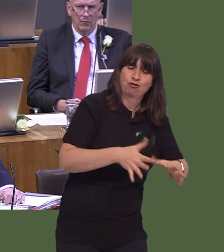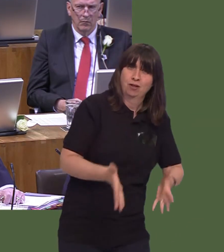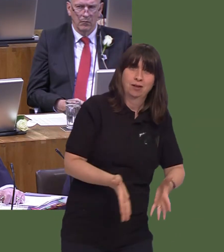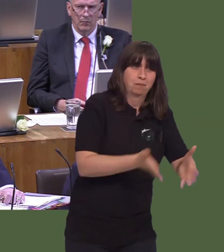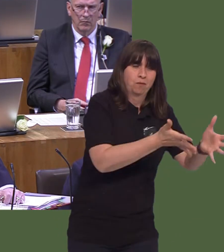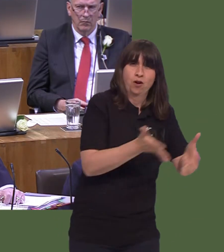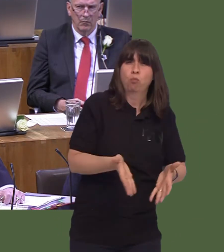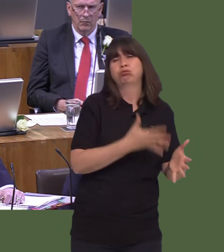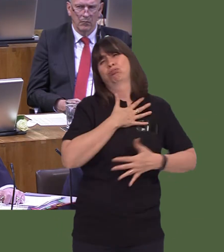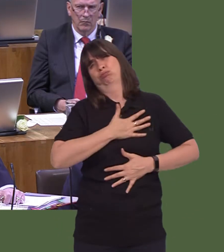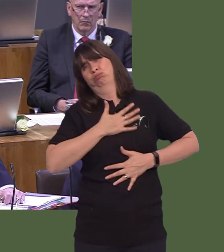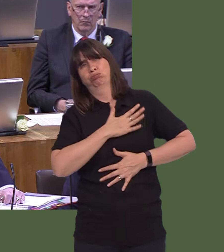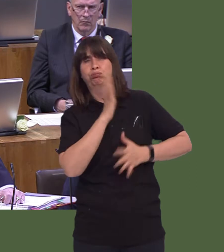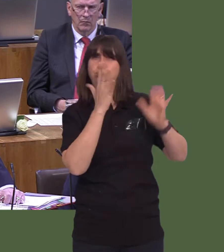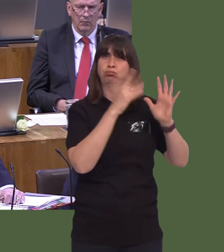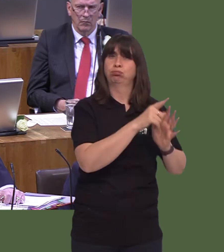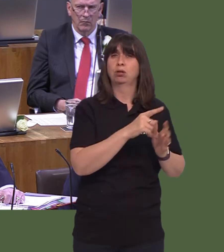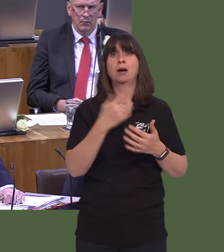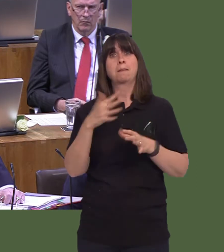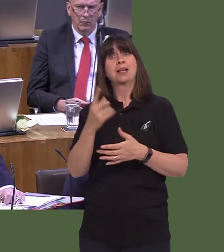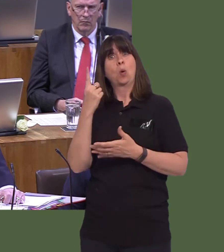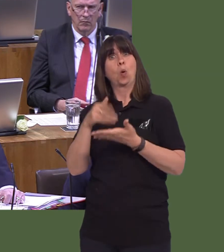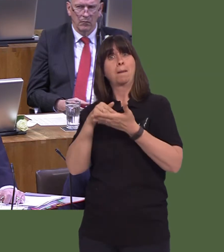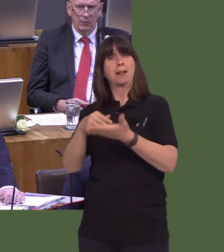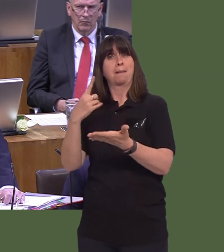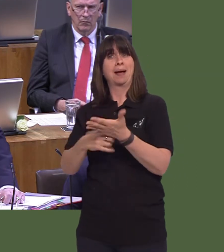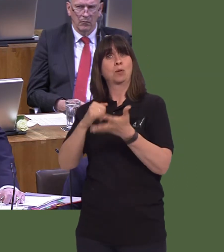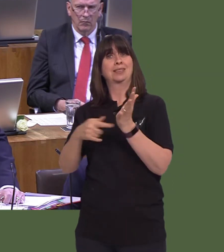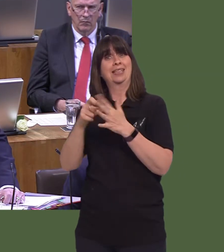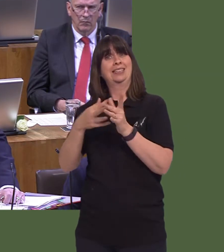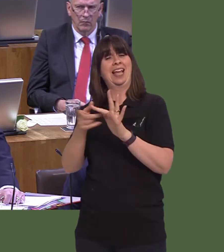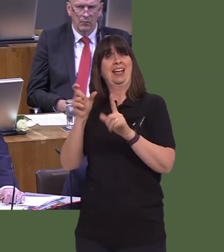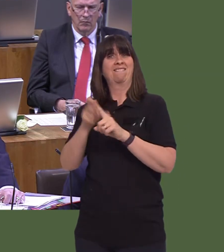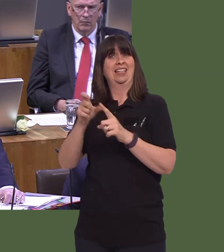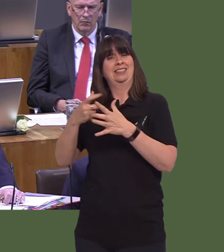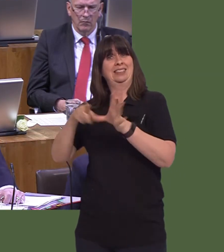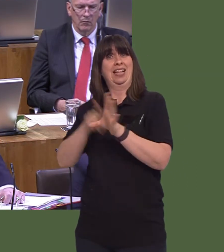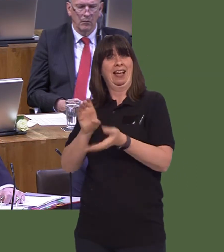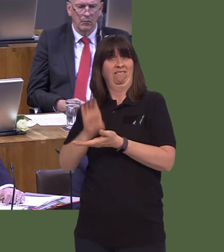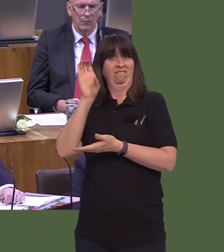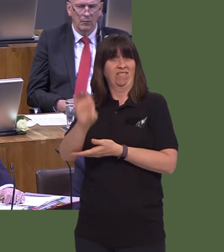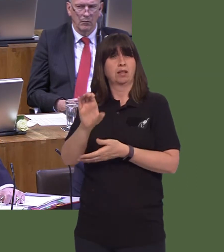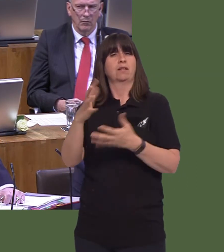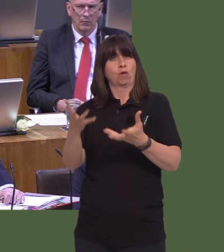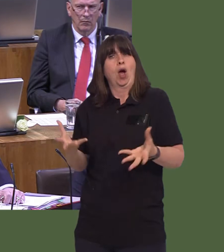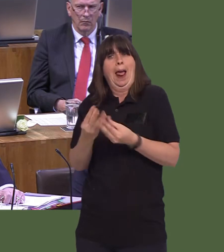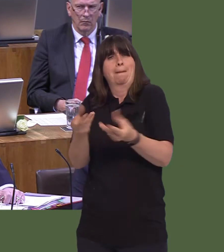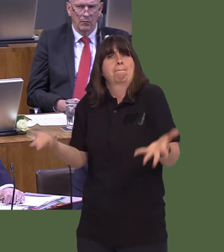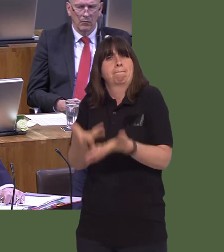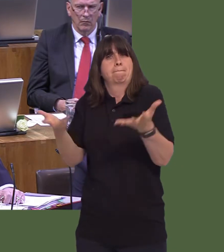Well, we have established the £1 million St David's Day fund. That supports care leavers to access opportunities in education, training and employment.